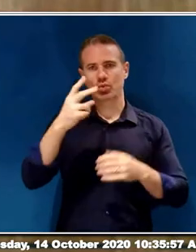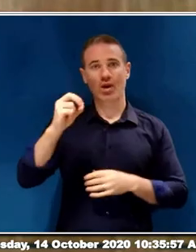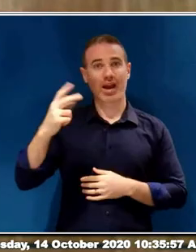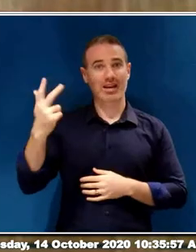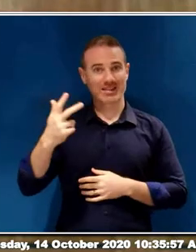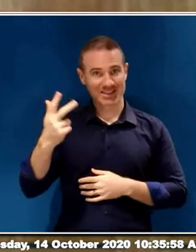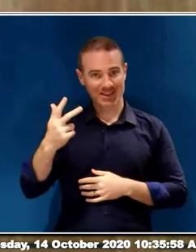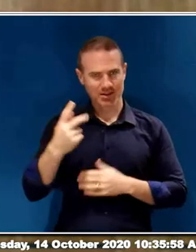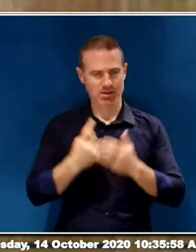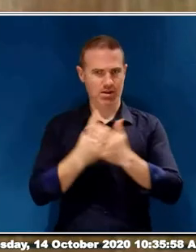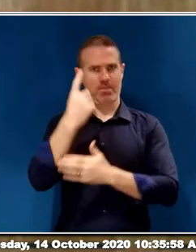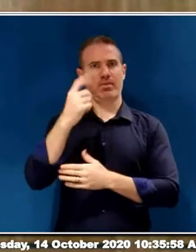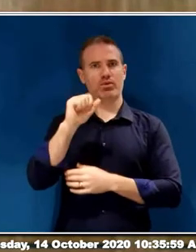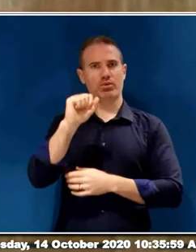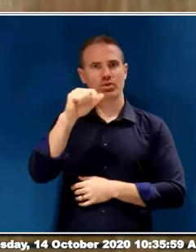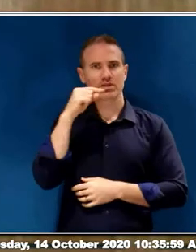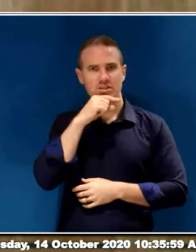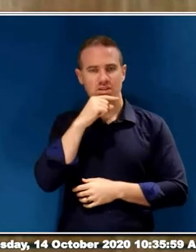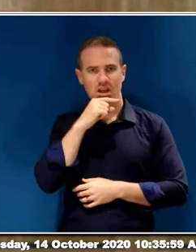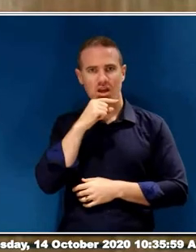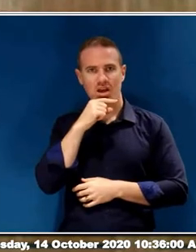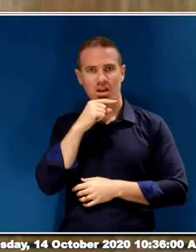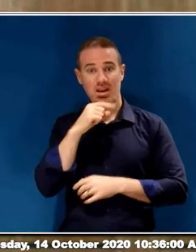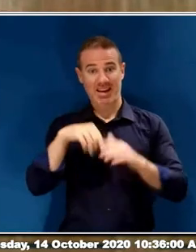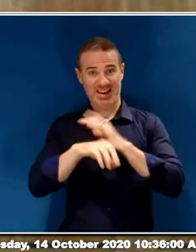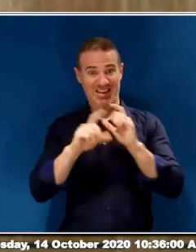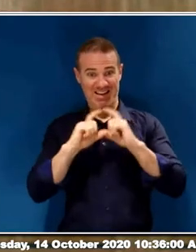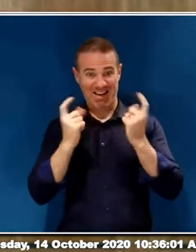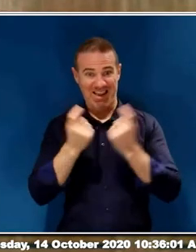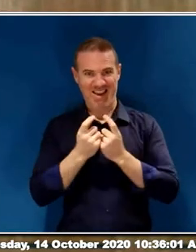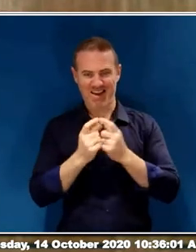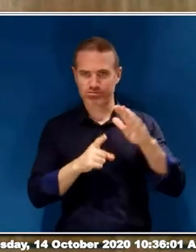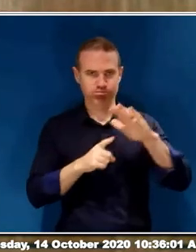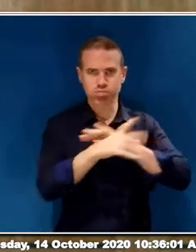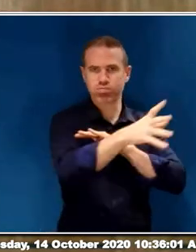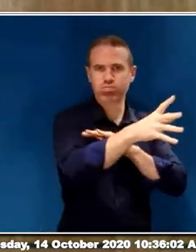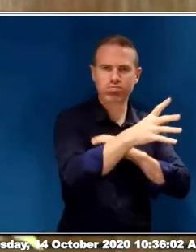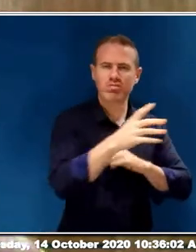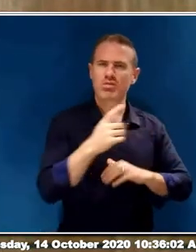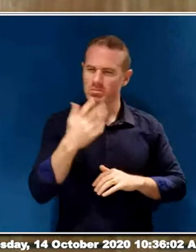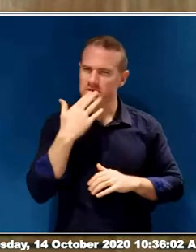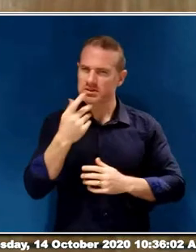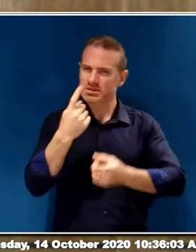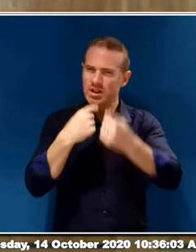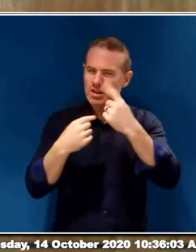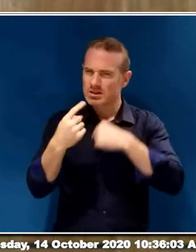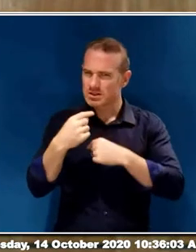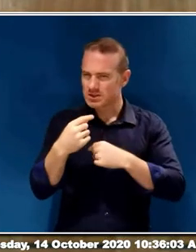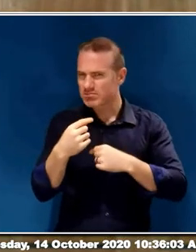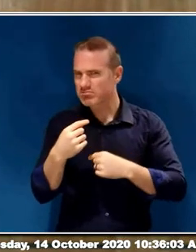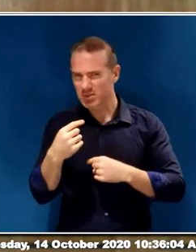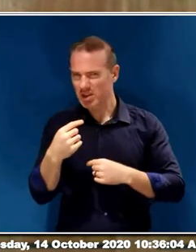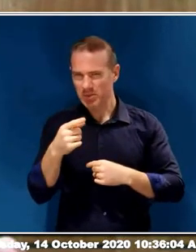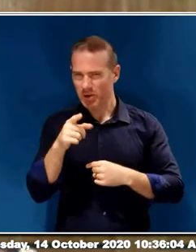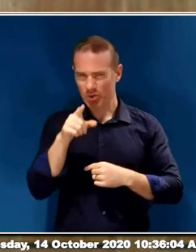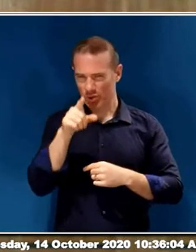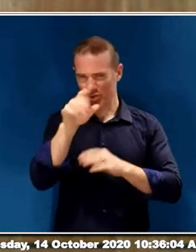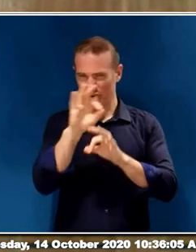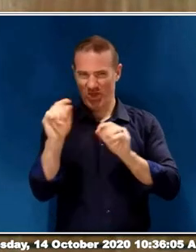Can you tell us about that, and obviously I take it you weren't there so you're talking about what Kobe has relayed to you.